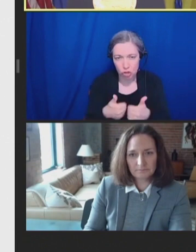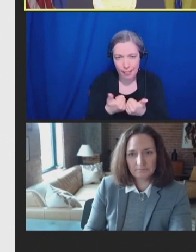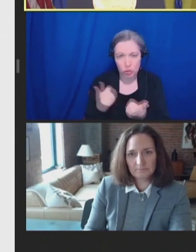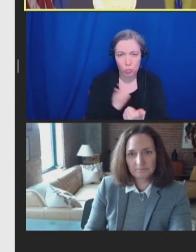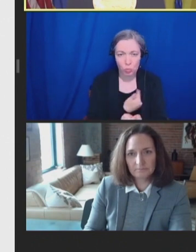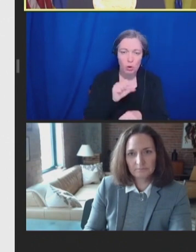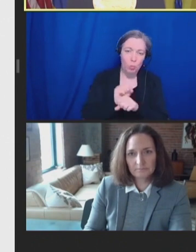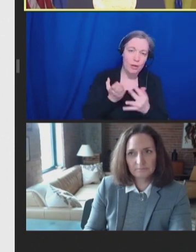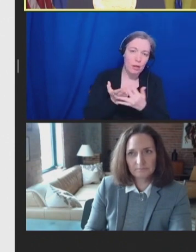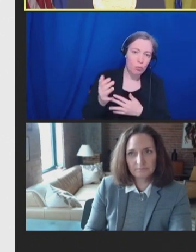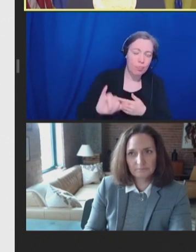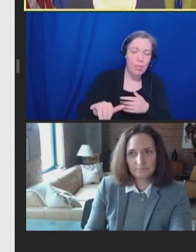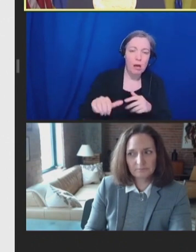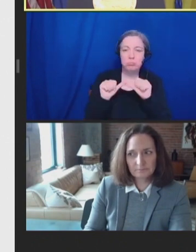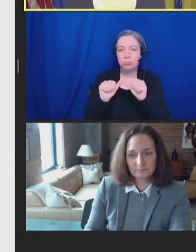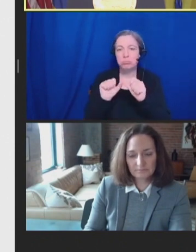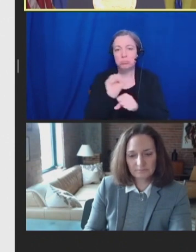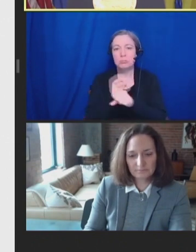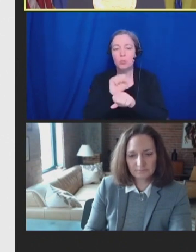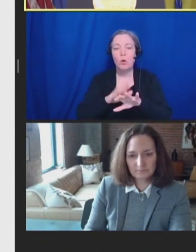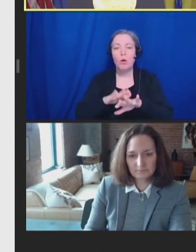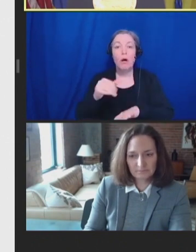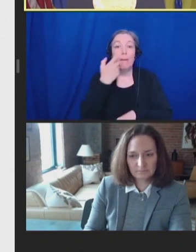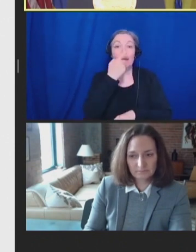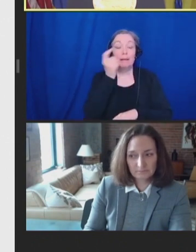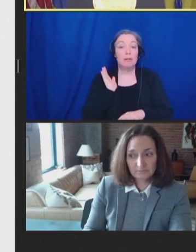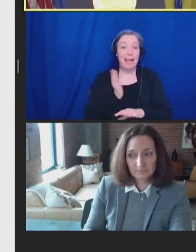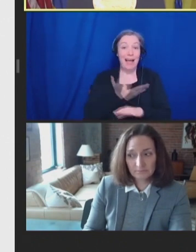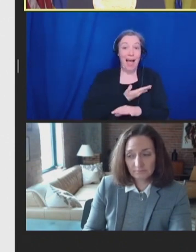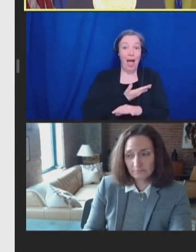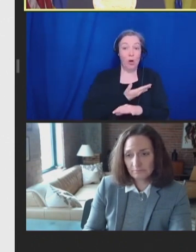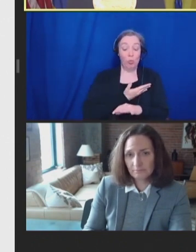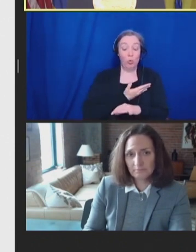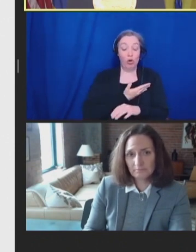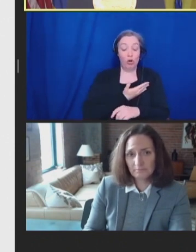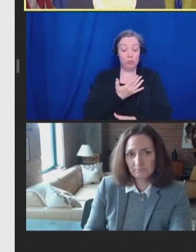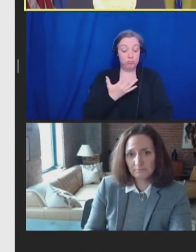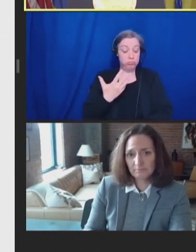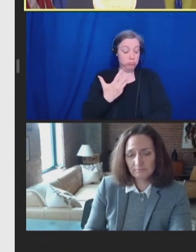work through because we've got a product that, you know, sort of will function as a therapeutic